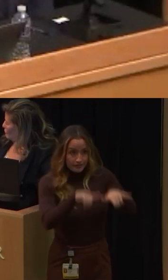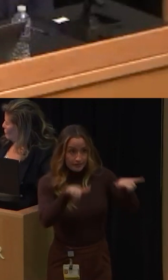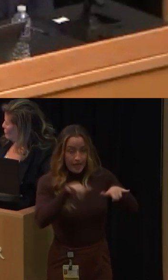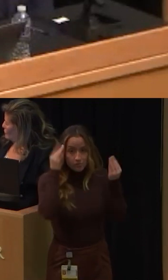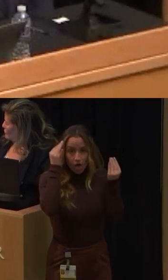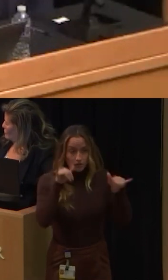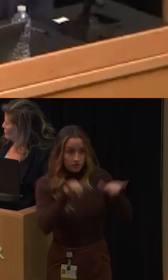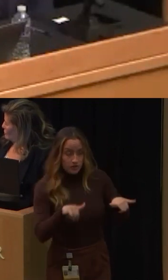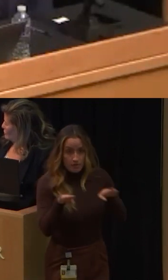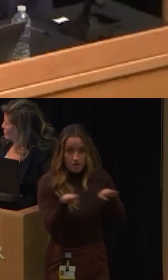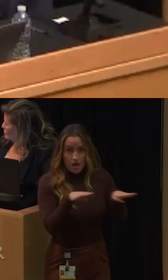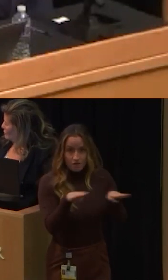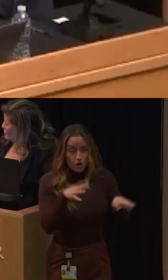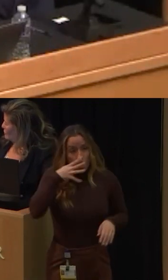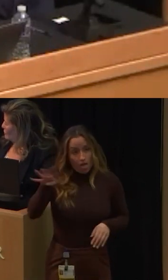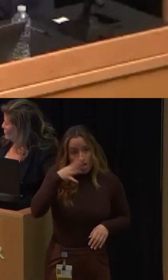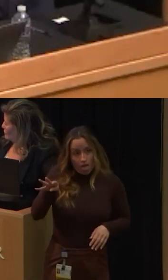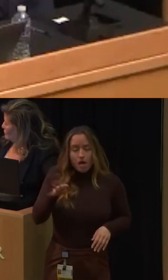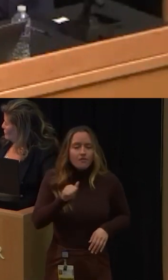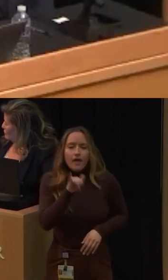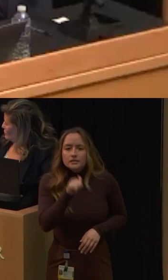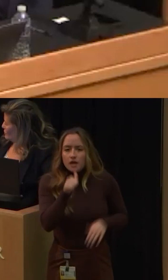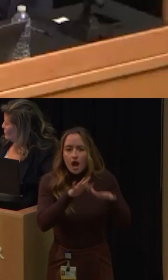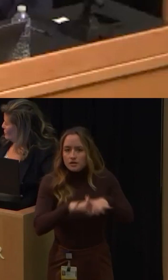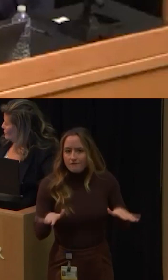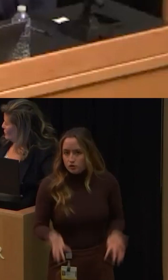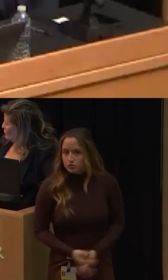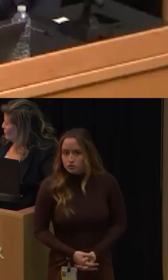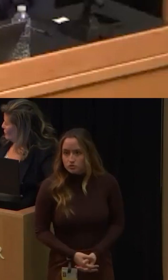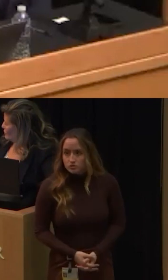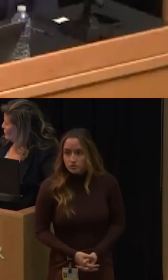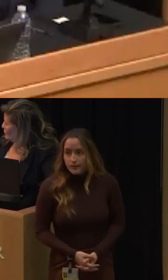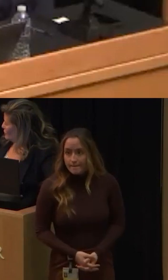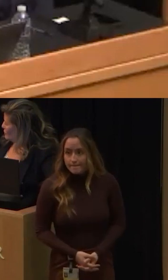miss vital things 'cause they're not diverse, if we are not going to see